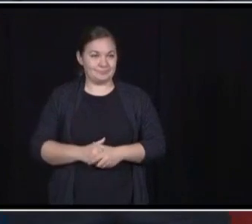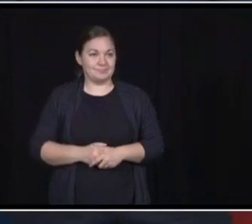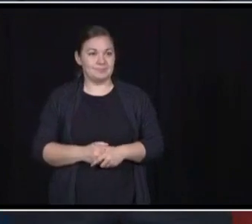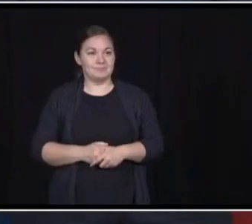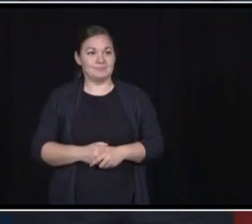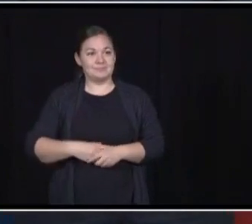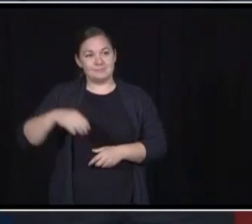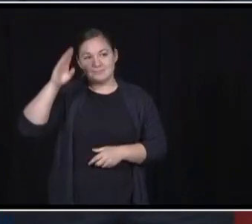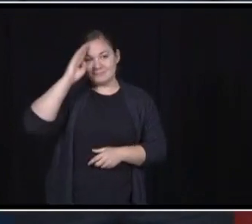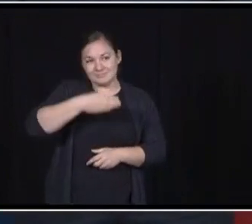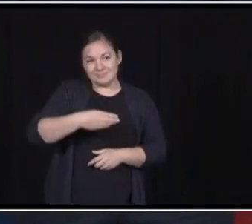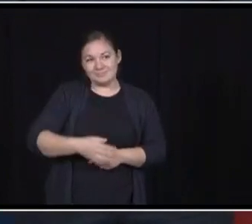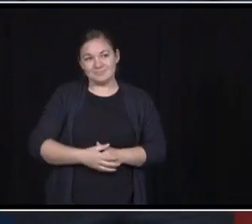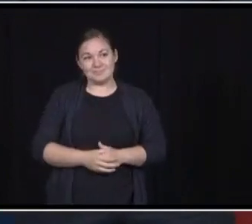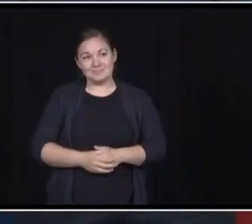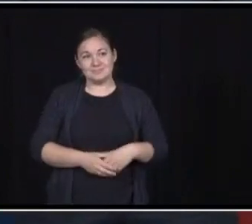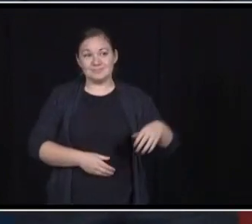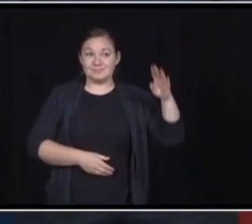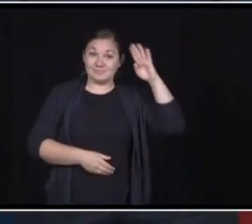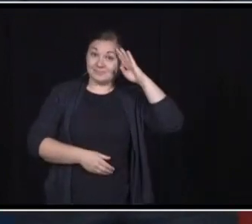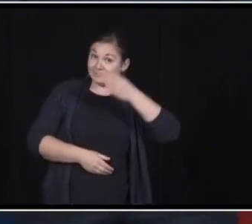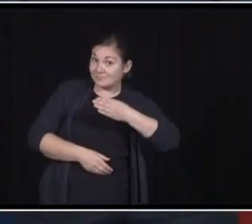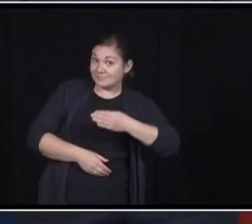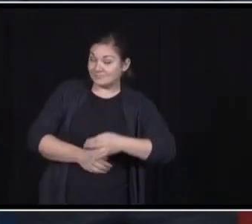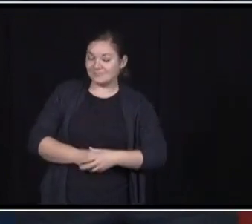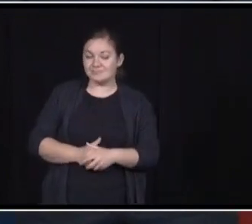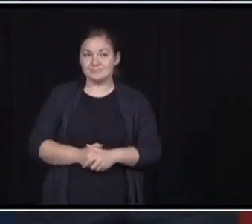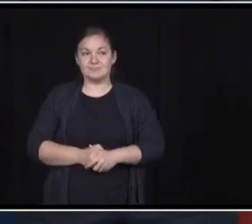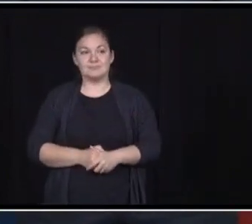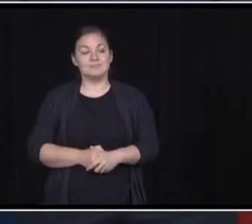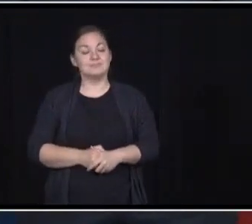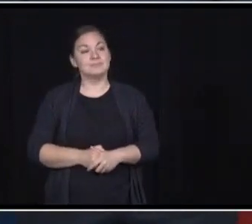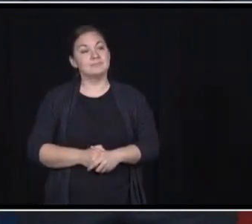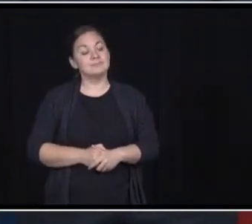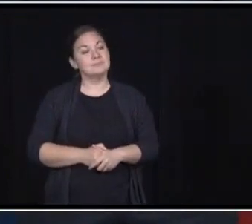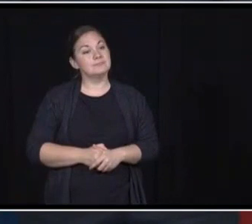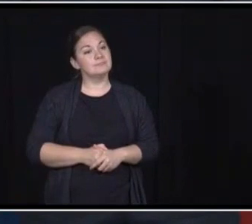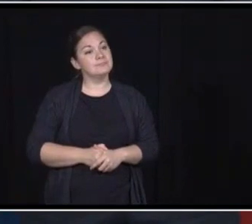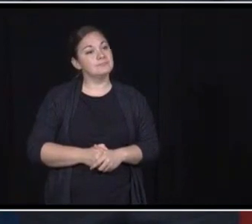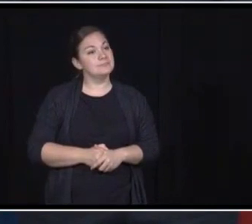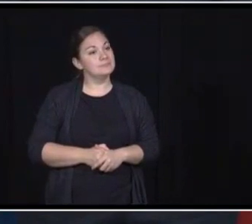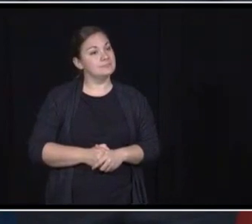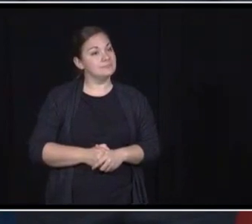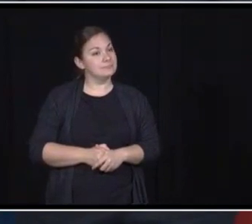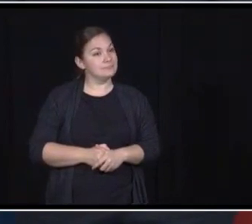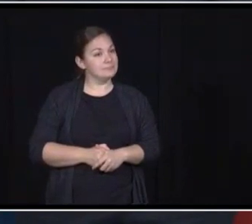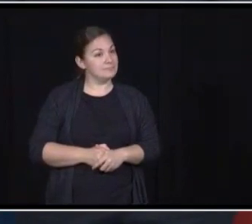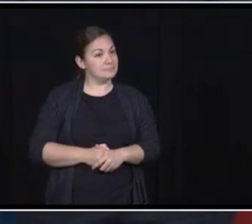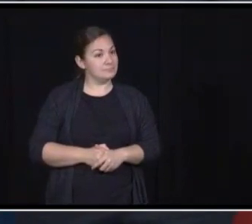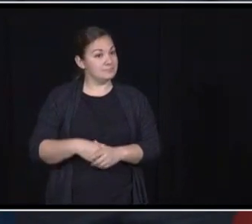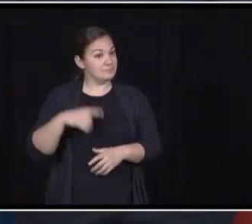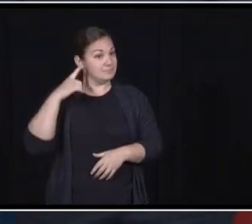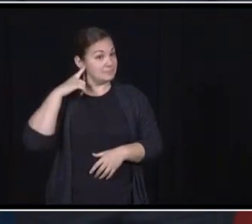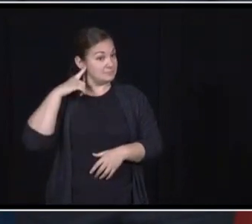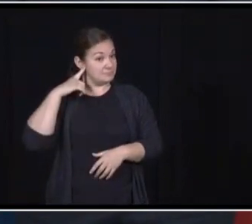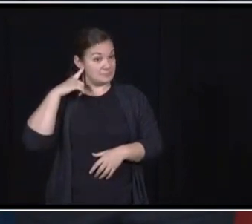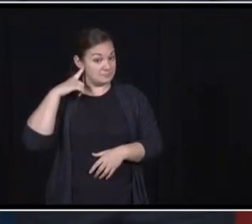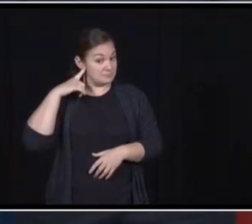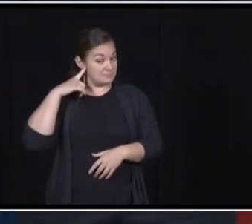discussions in a long talk with Dr Davila this morning. We will continue having this discussion to come up with what is best that we can help them